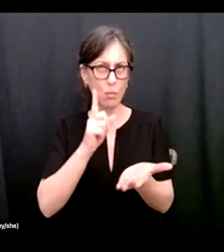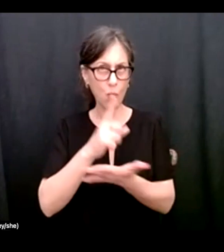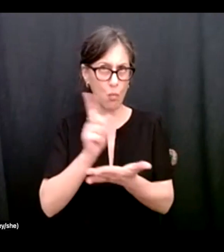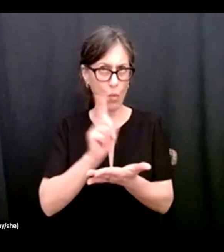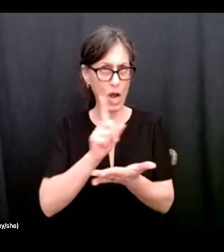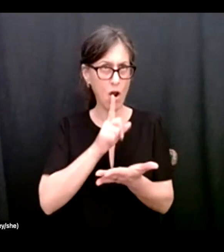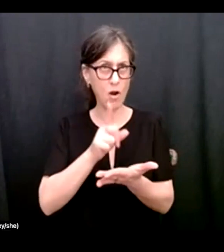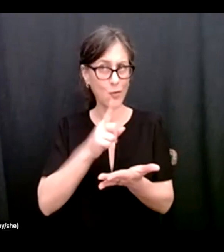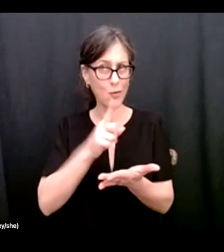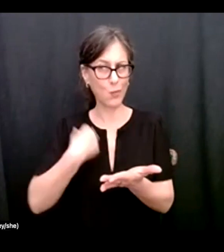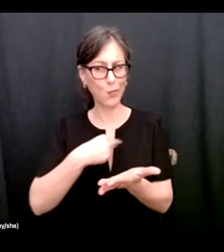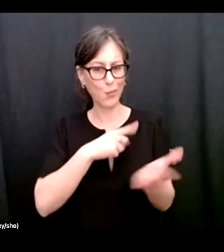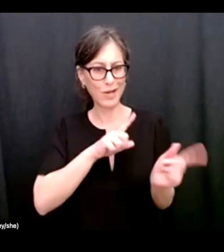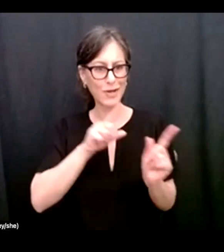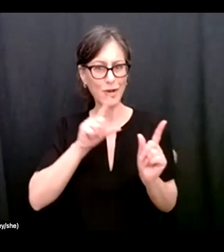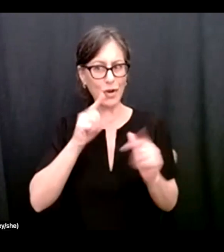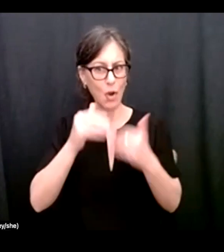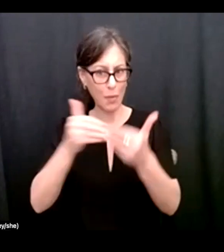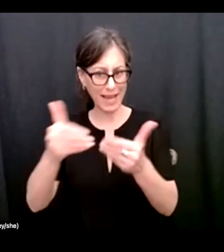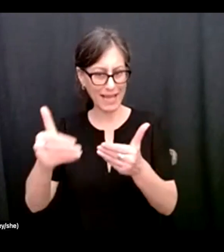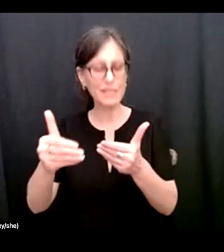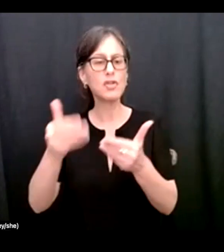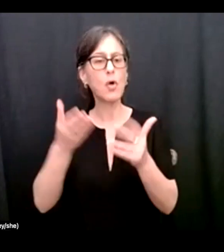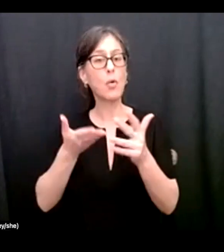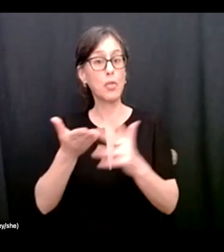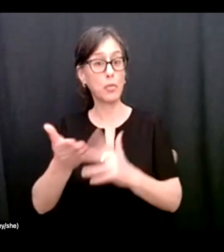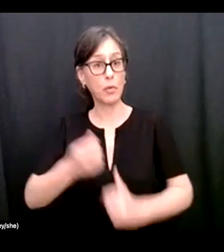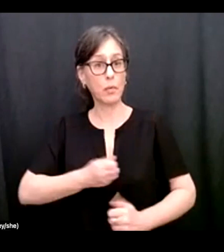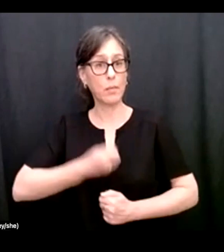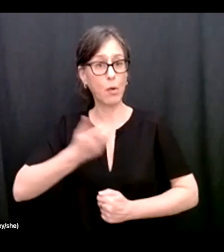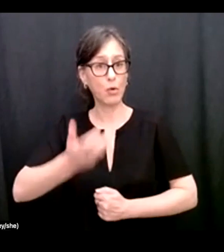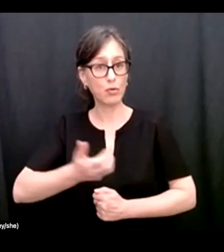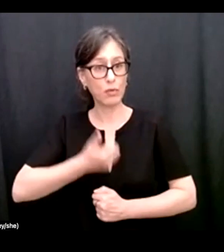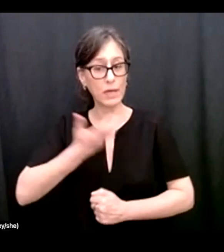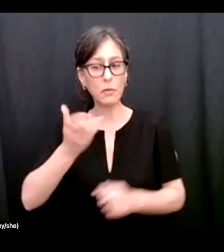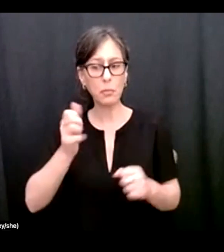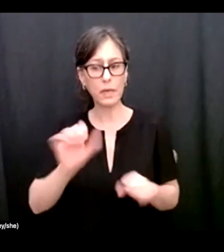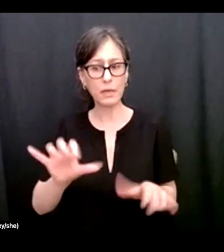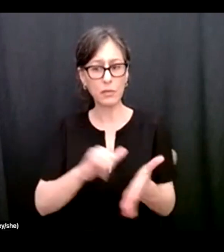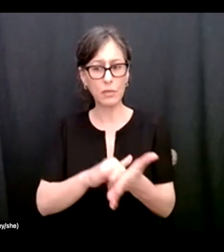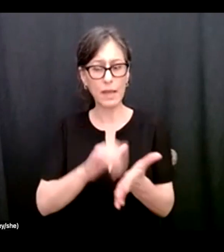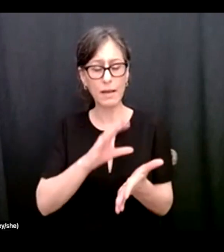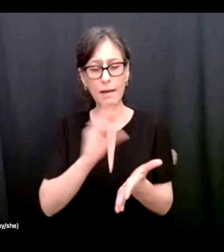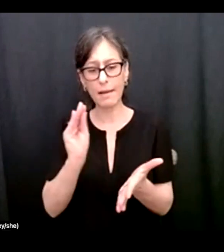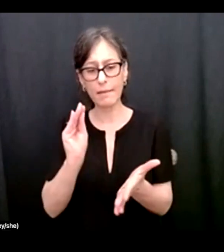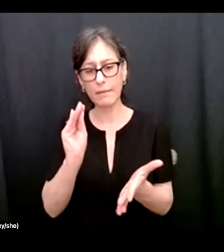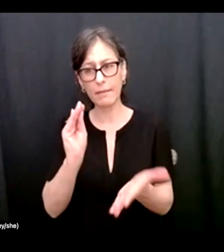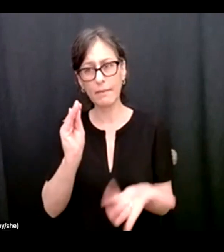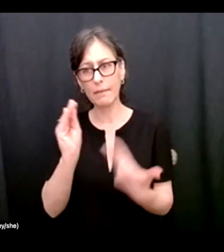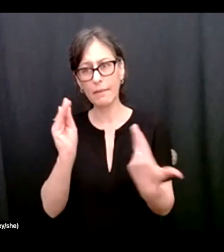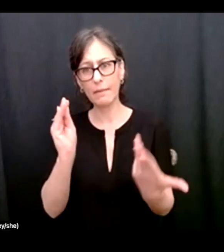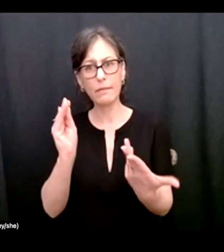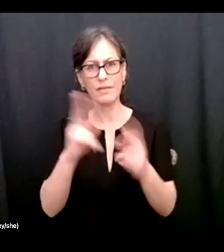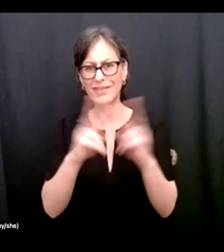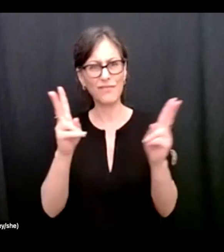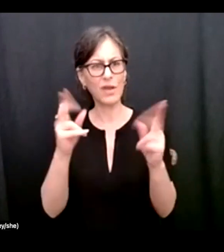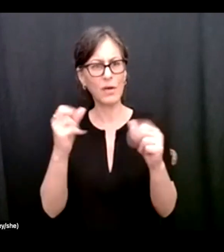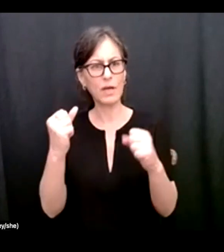And doing so through these poems that are very bold and very,